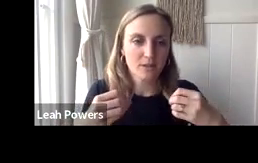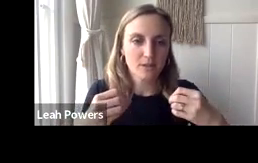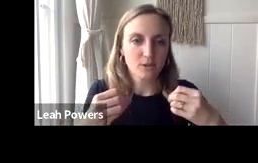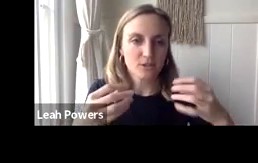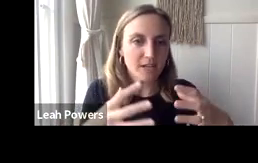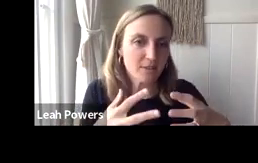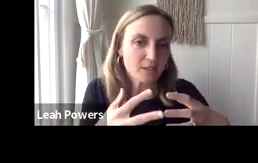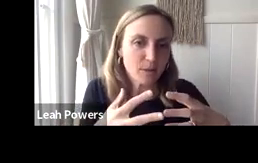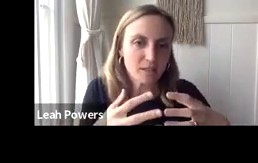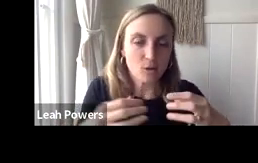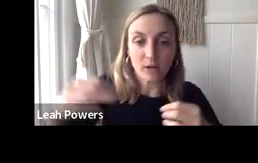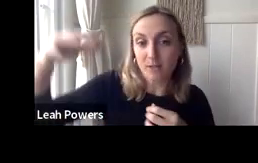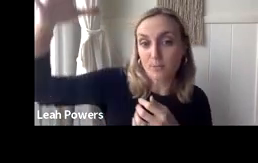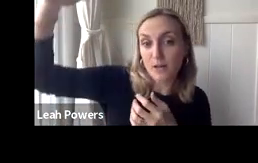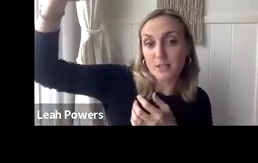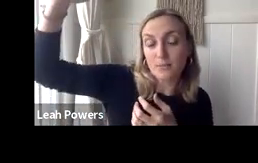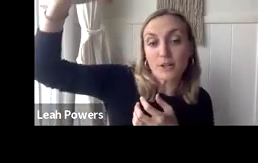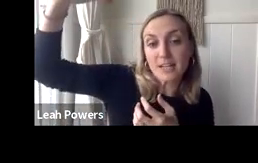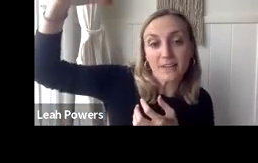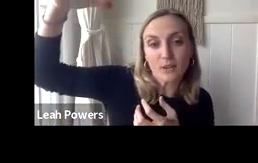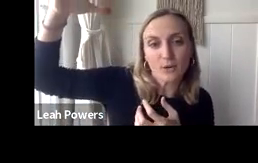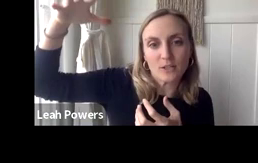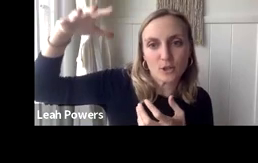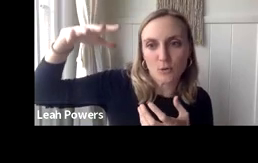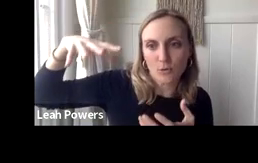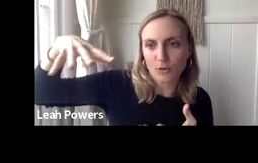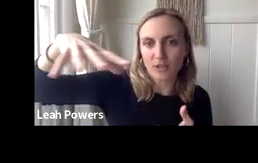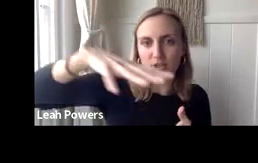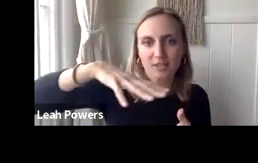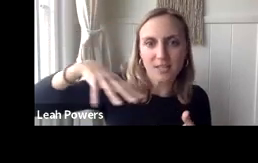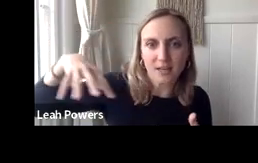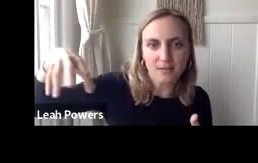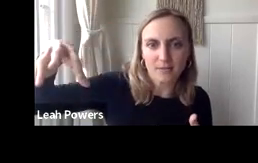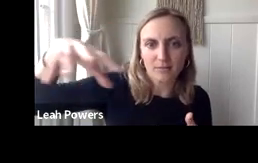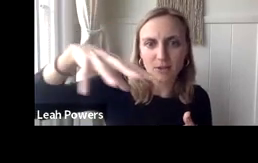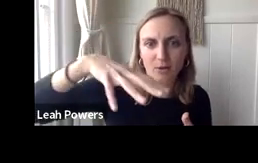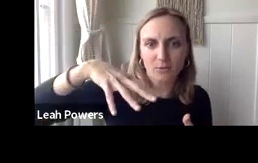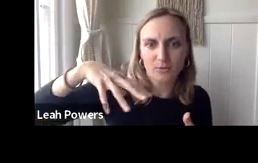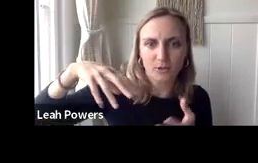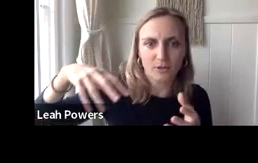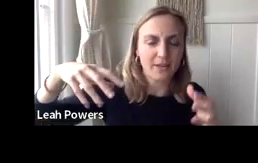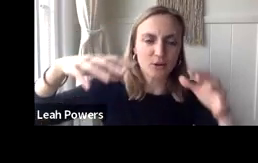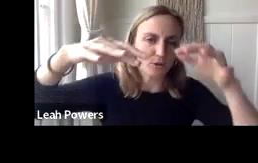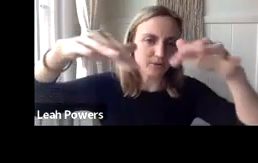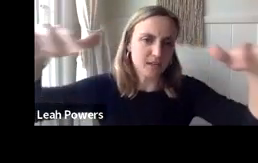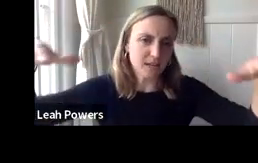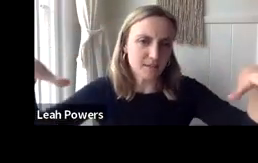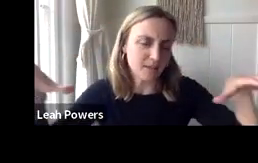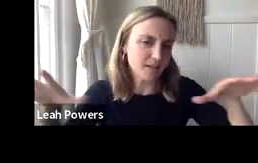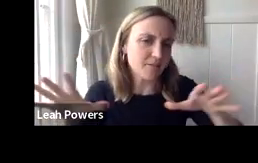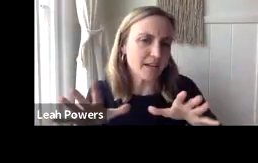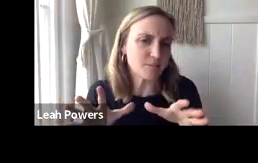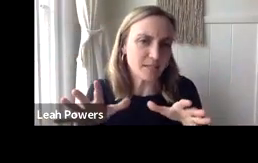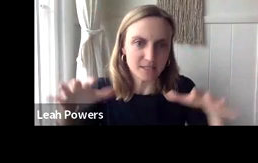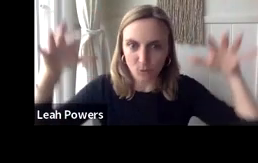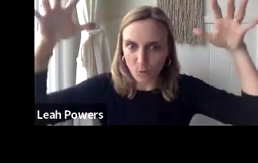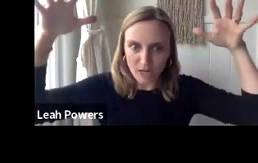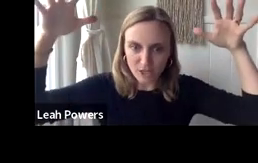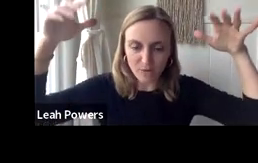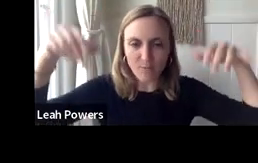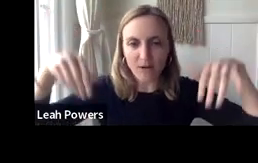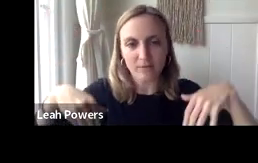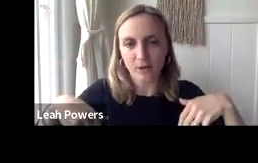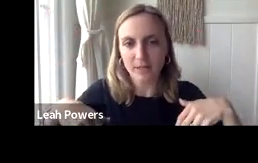Leah: They're stuck in this space". Or "it's a it's a bird's eye view." And so you can just see that. You know they're again. They're sort of stuck in and confined spaces, and we're watching from above. Or